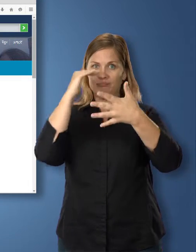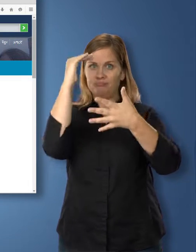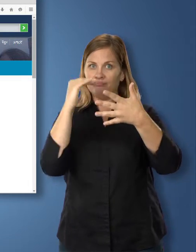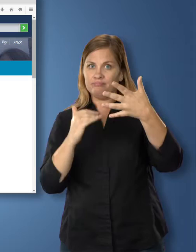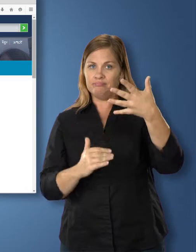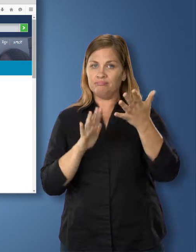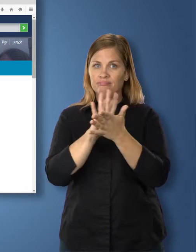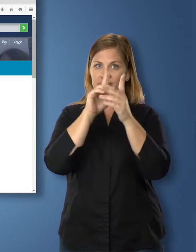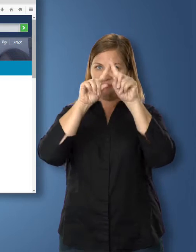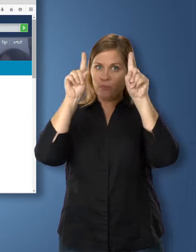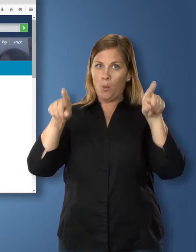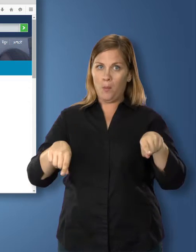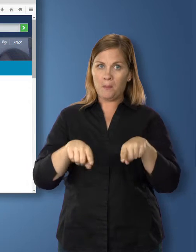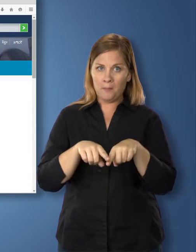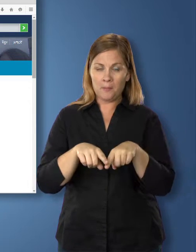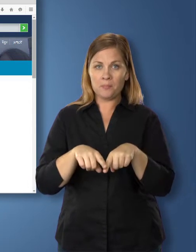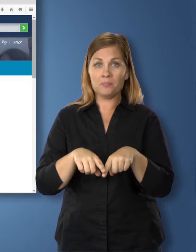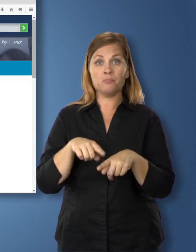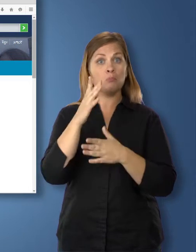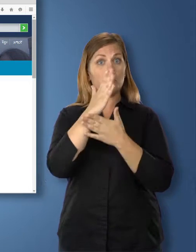In Step 1, you see if you are eligible.